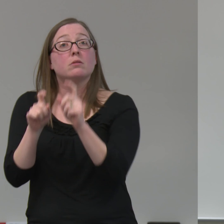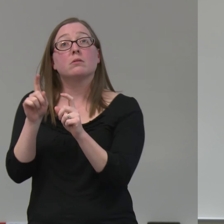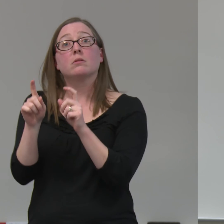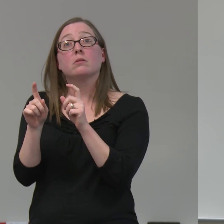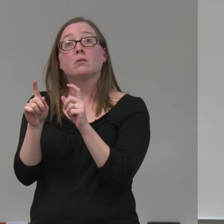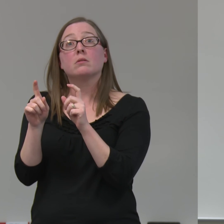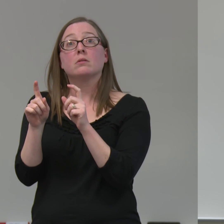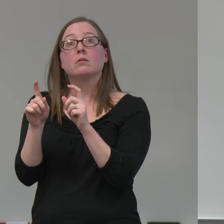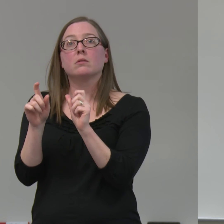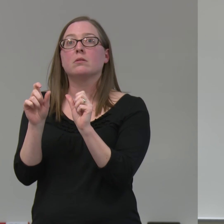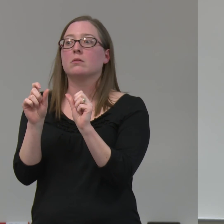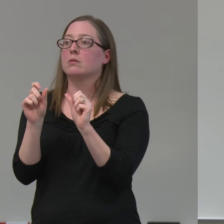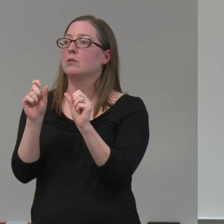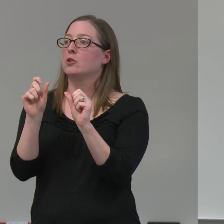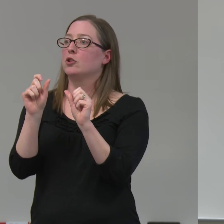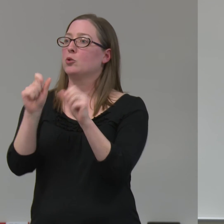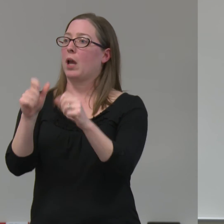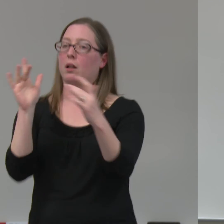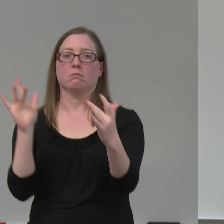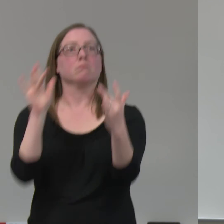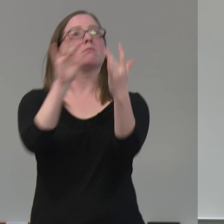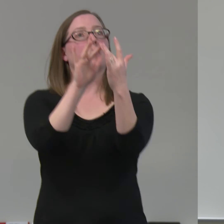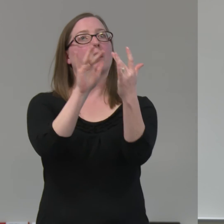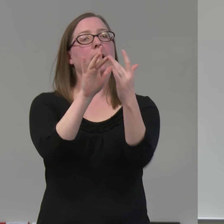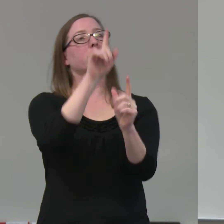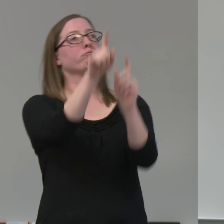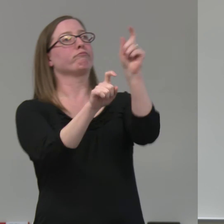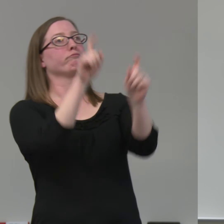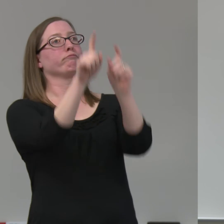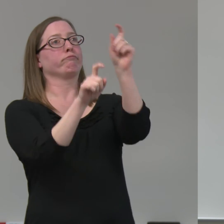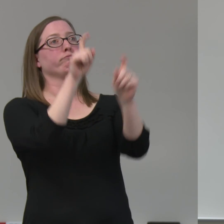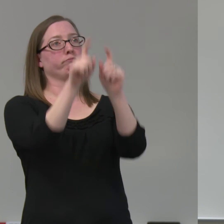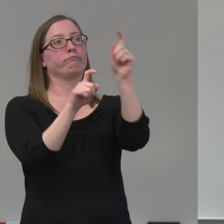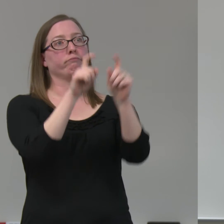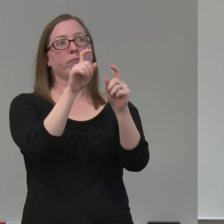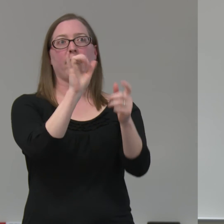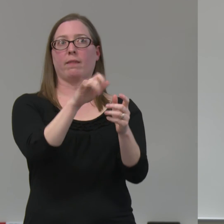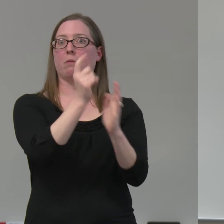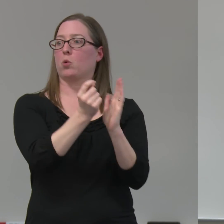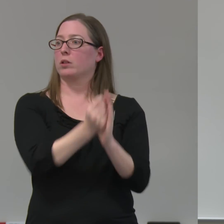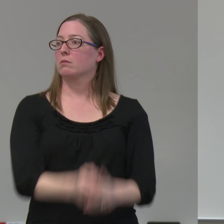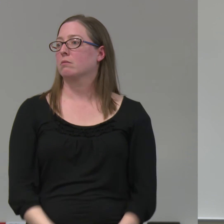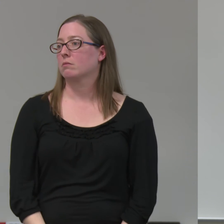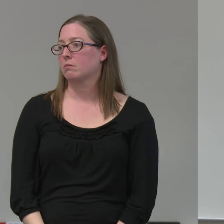you can follow up with those and contact people at the school.